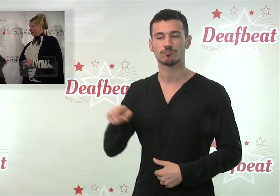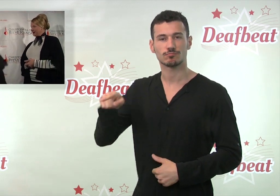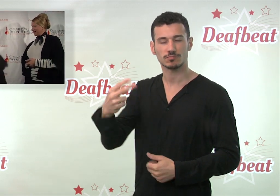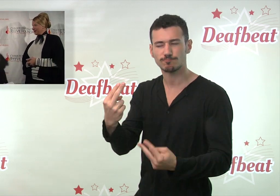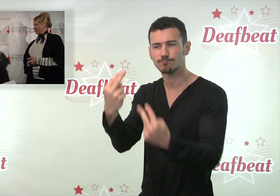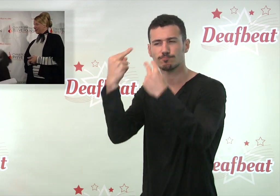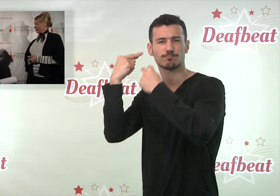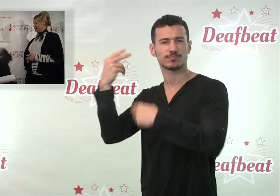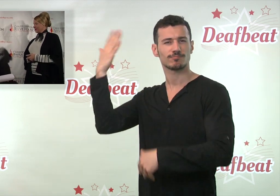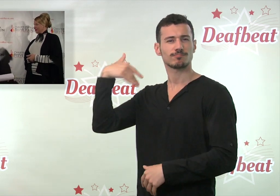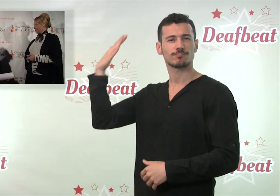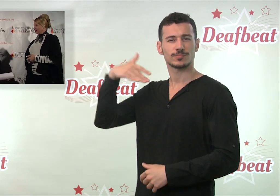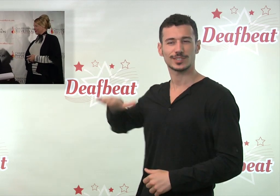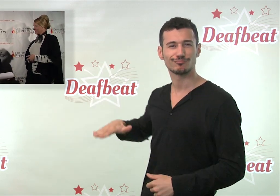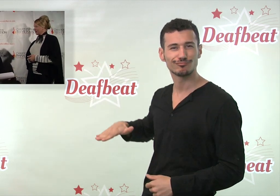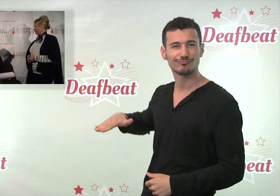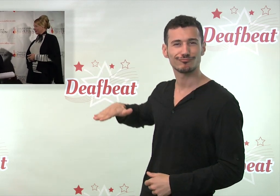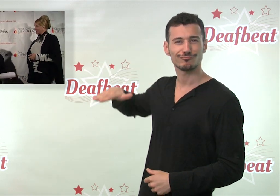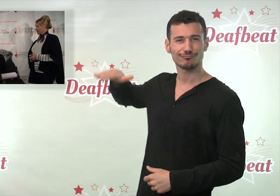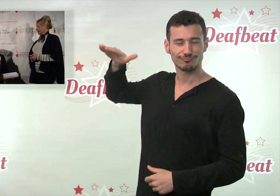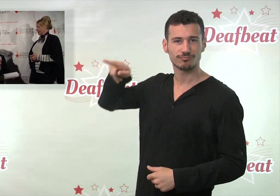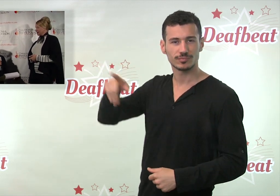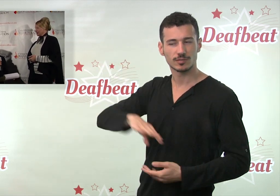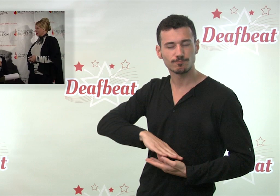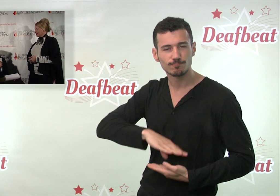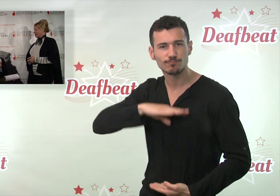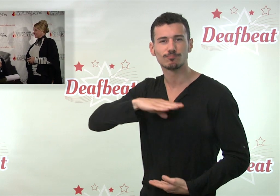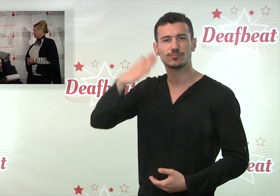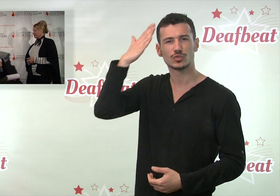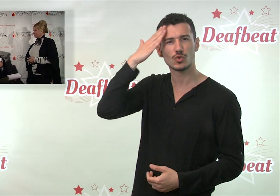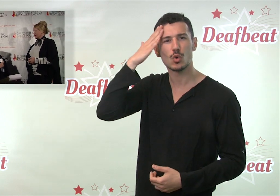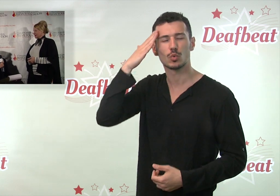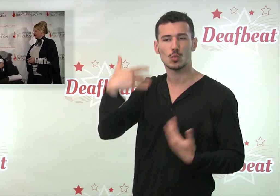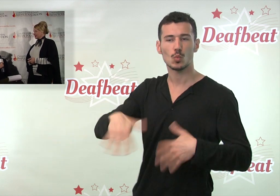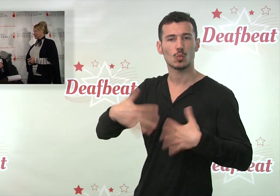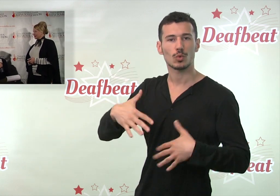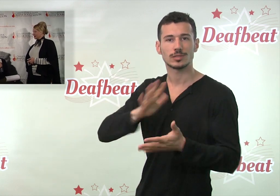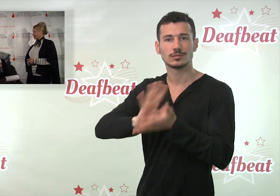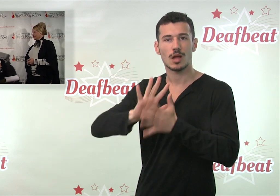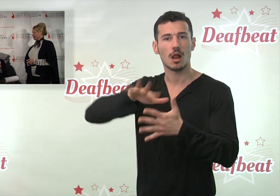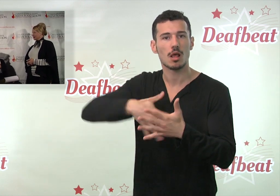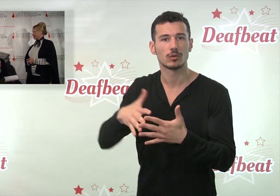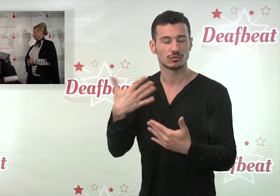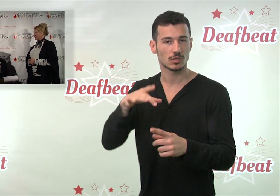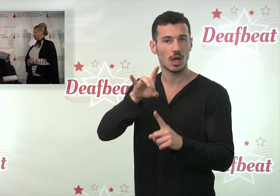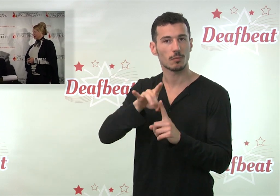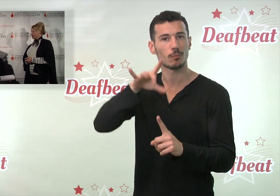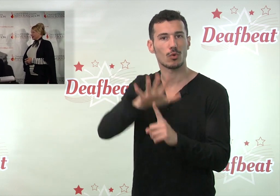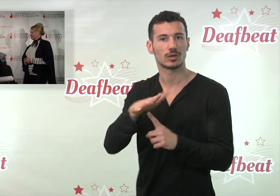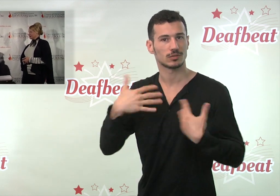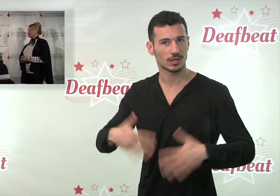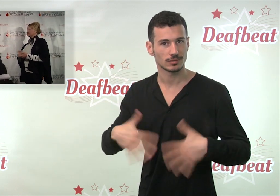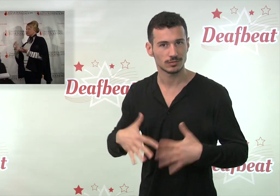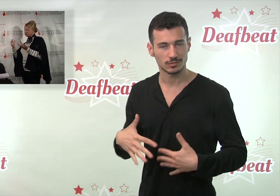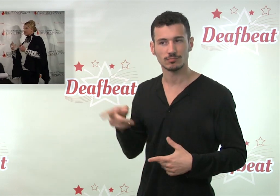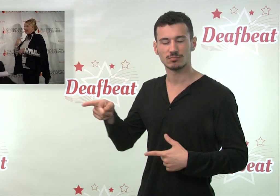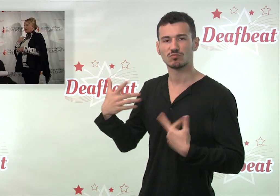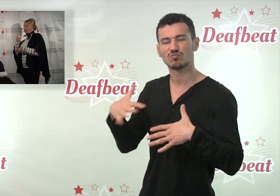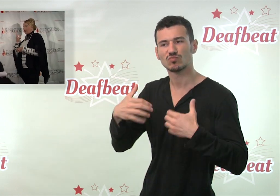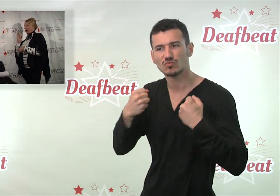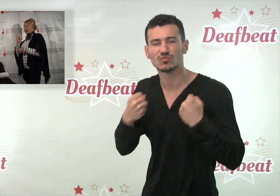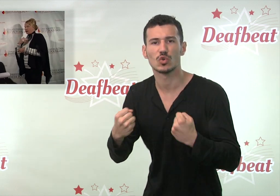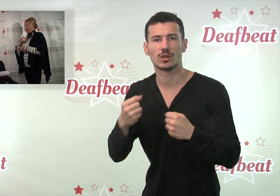Because of her childhood experiences, she understood how important sign language was so